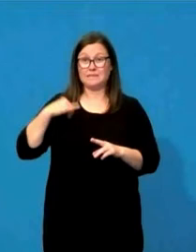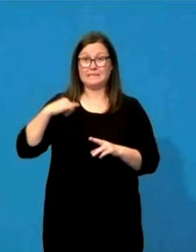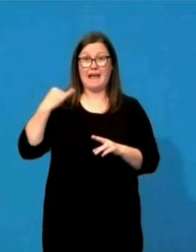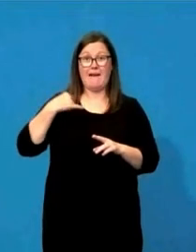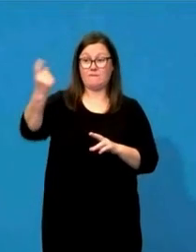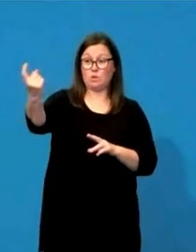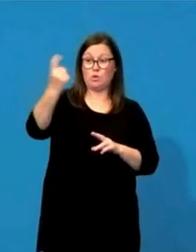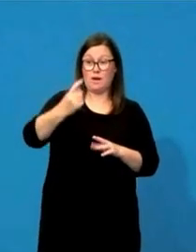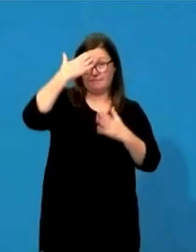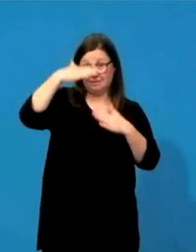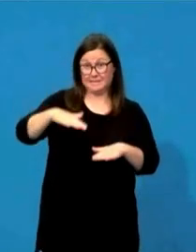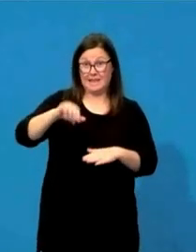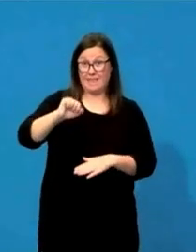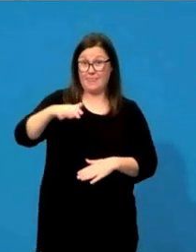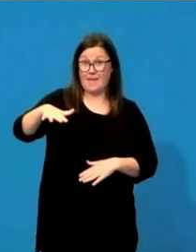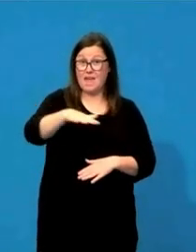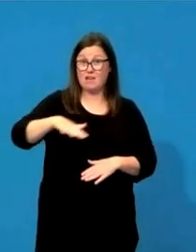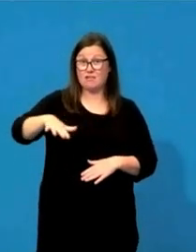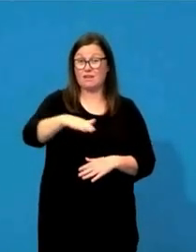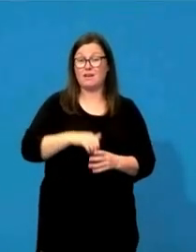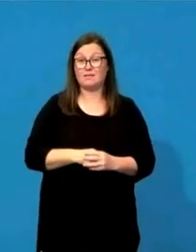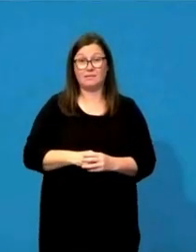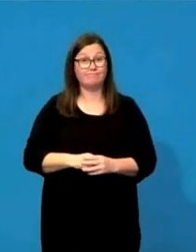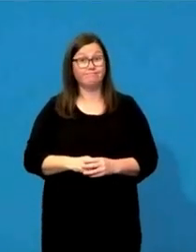Exactly. We don't have - we are an ACCO.